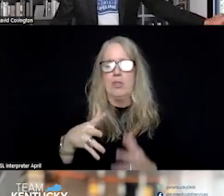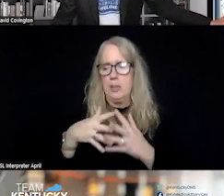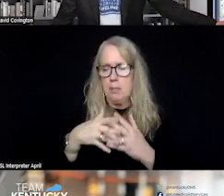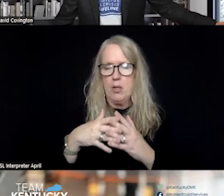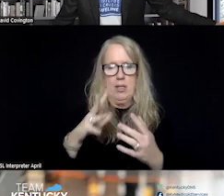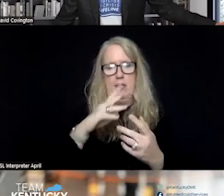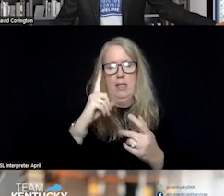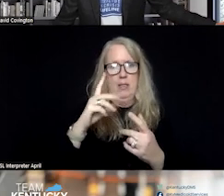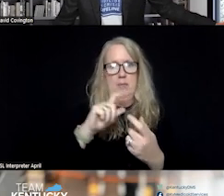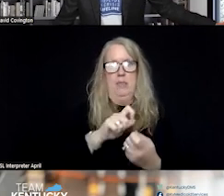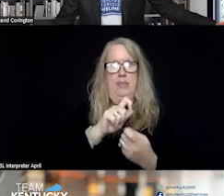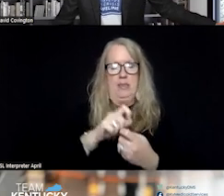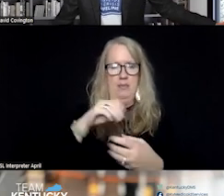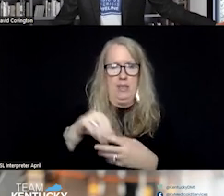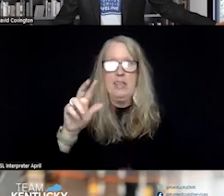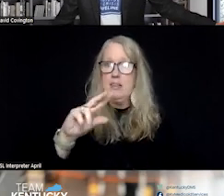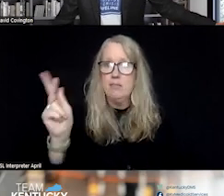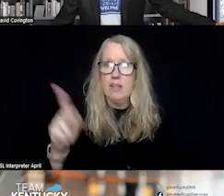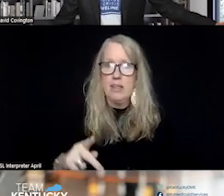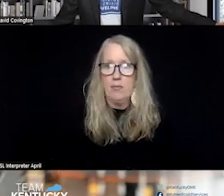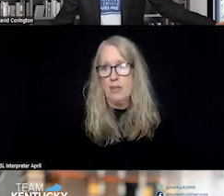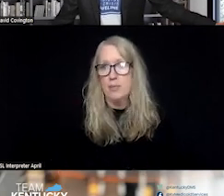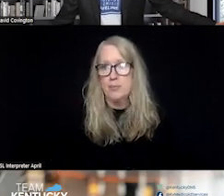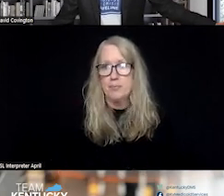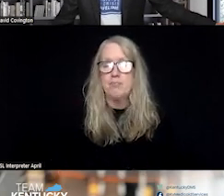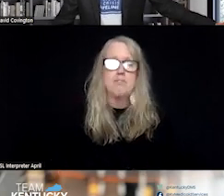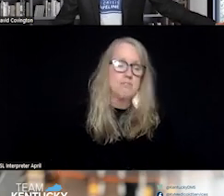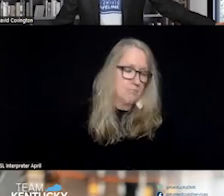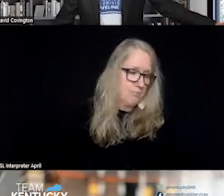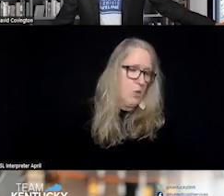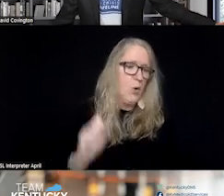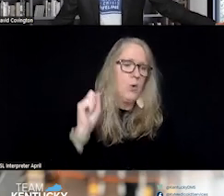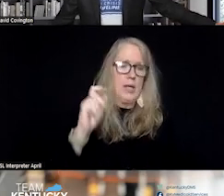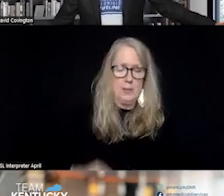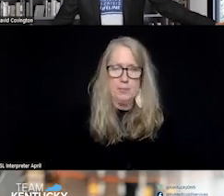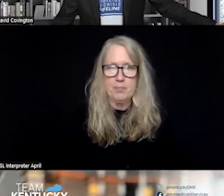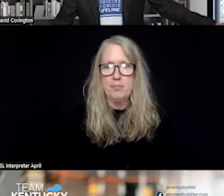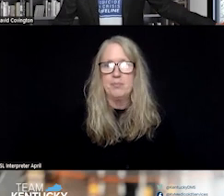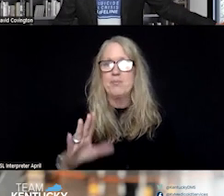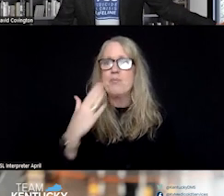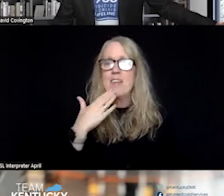PHILADELPHIA. LEANNE, THANK YOU SO MUCH.